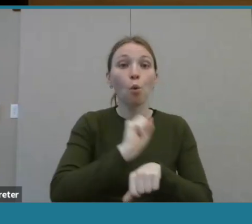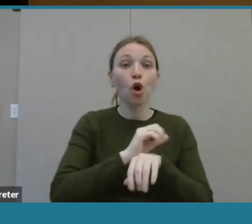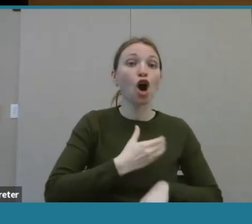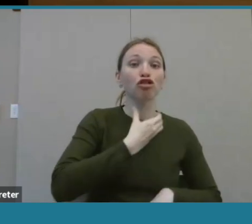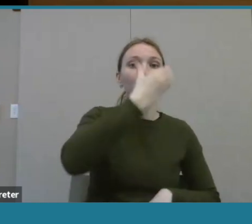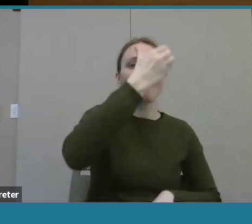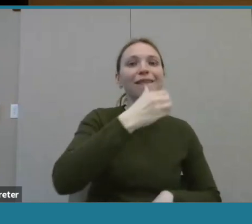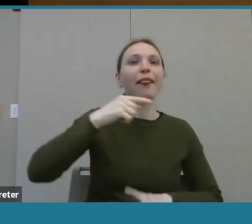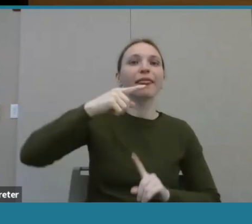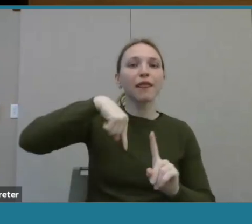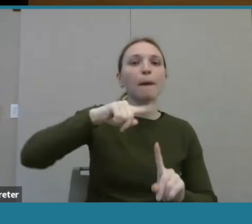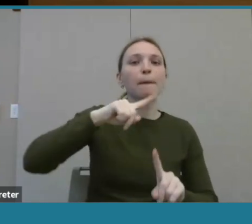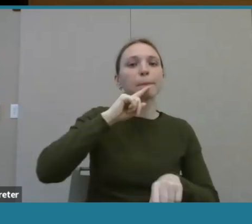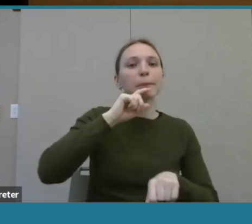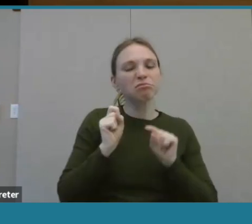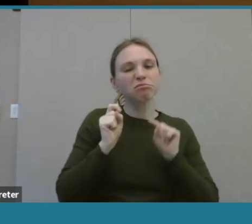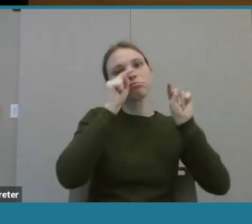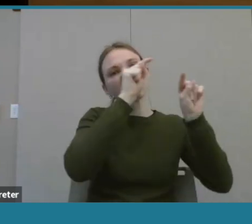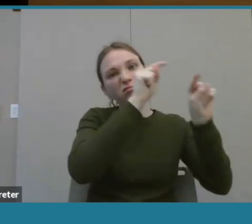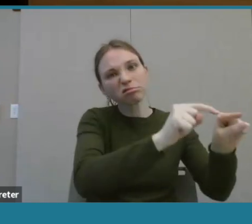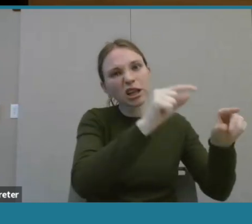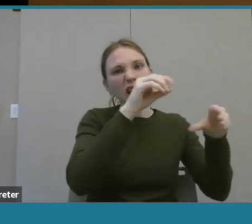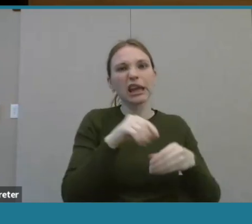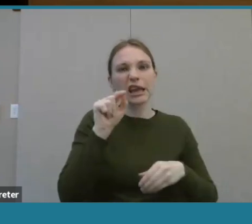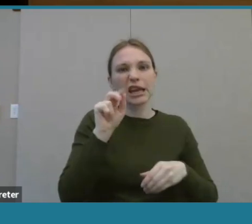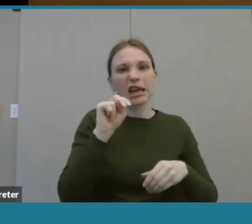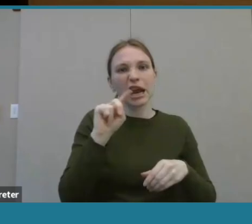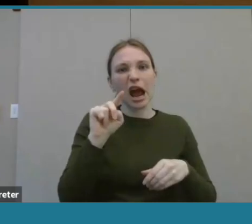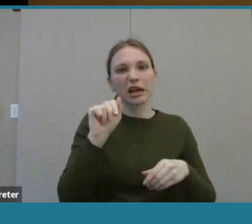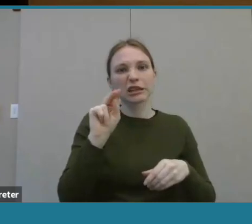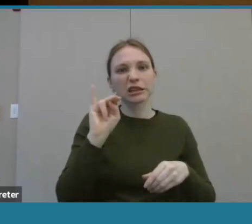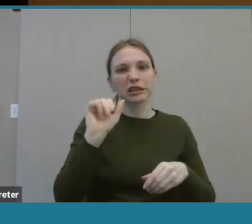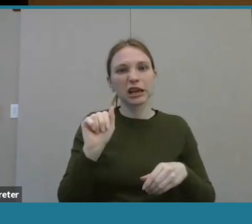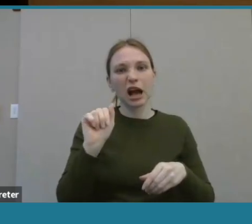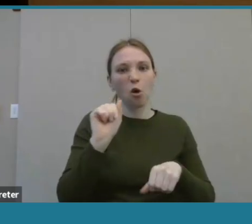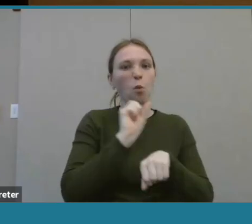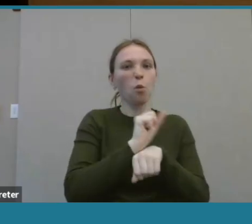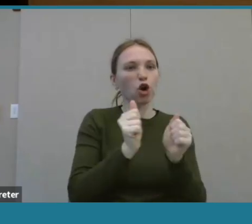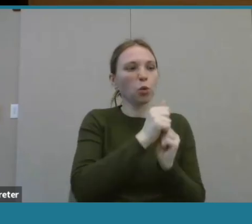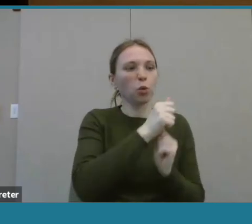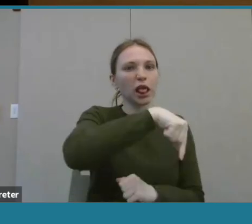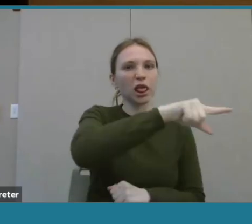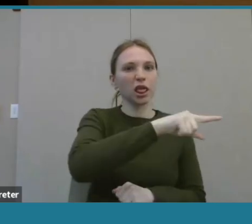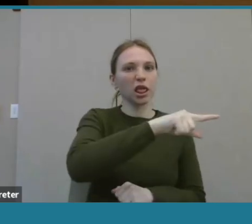With those populations. So we had a lot of conversations.